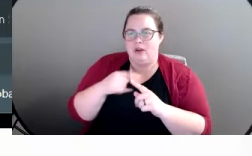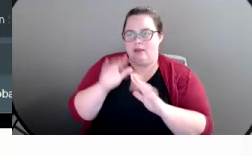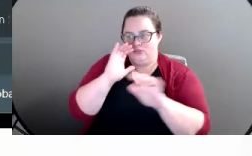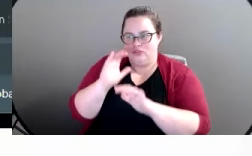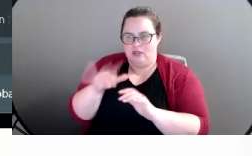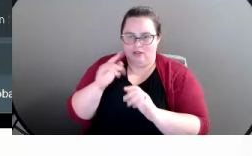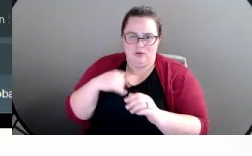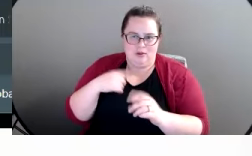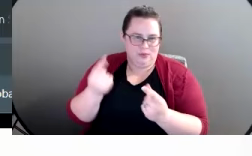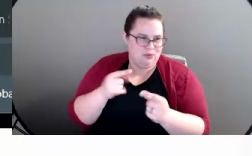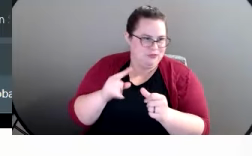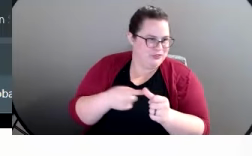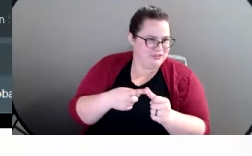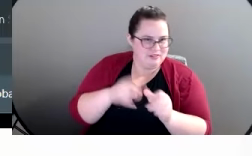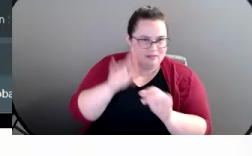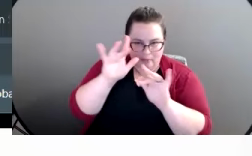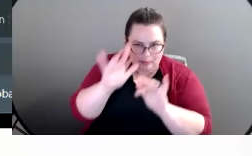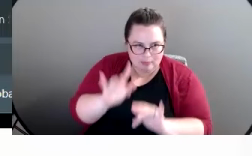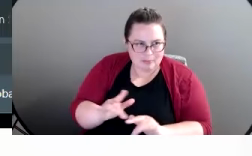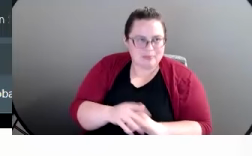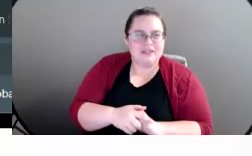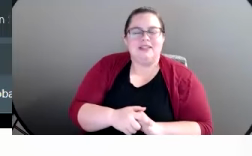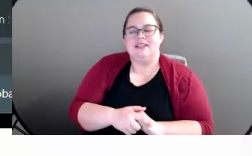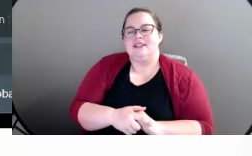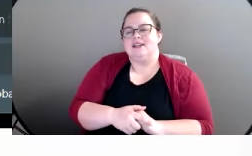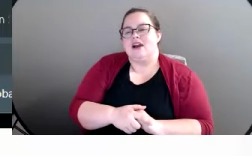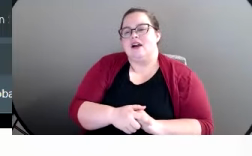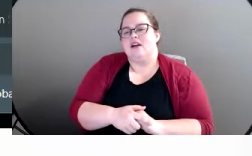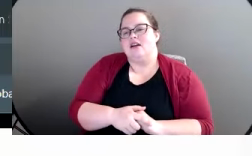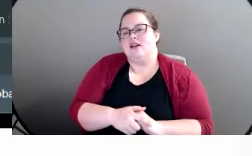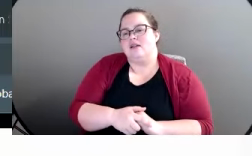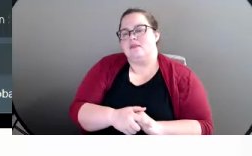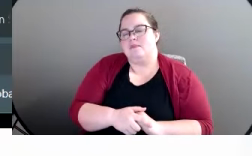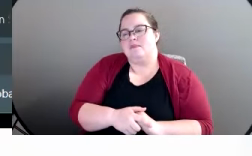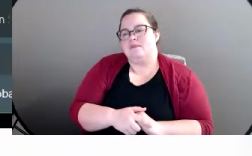But, it's a really great resource